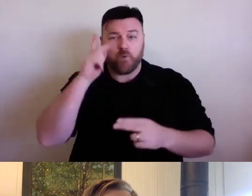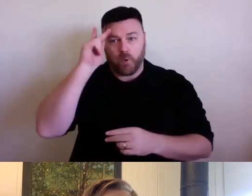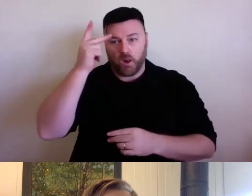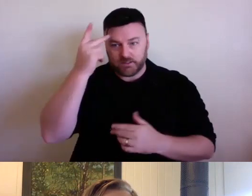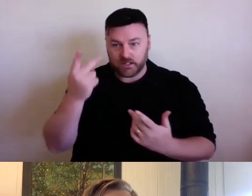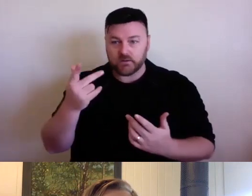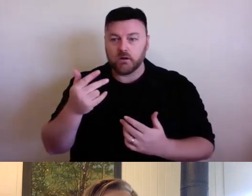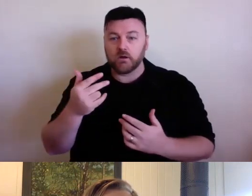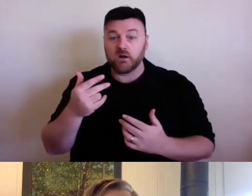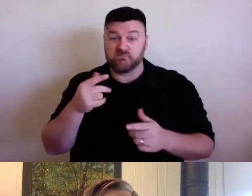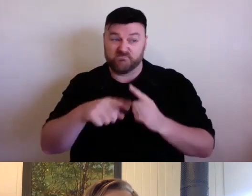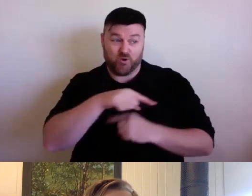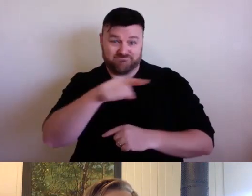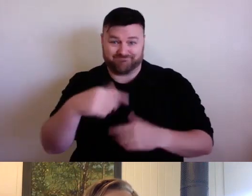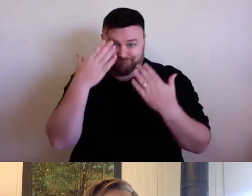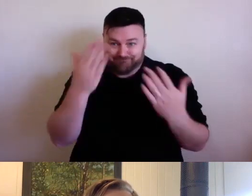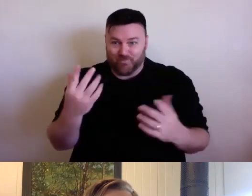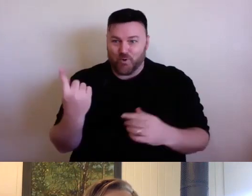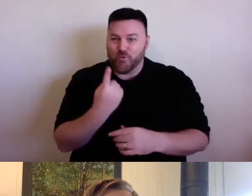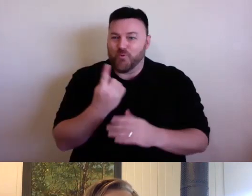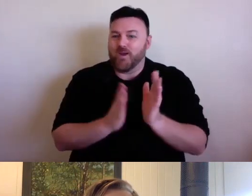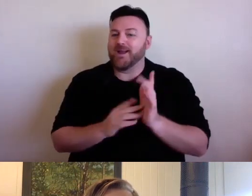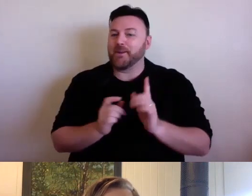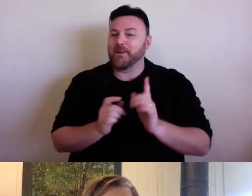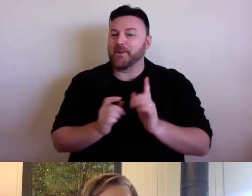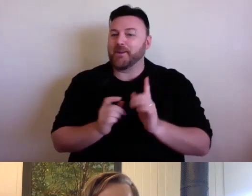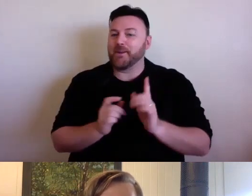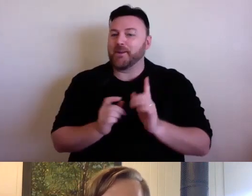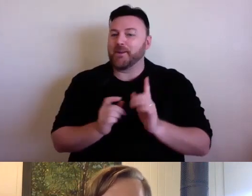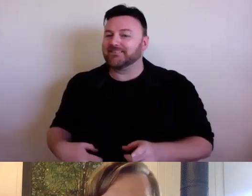our local MP is, and many of us may not have some channel of